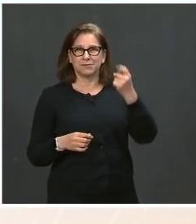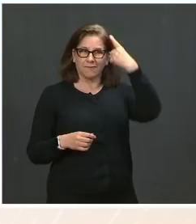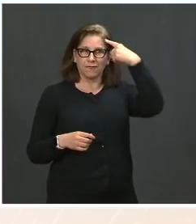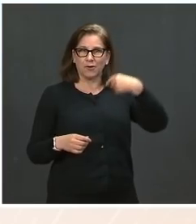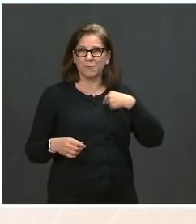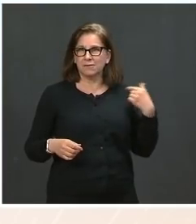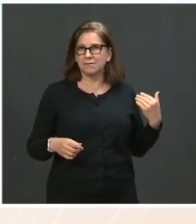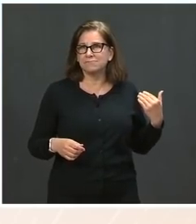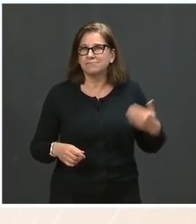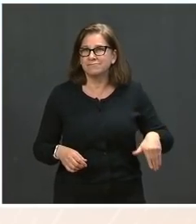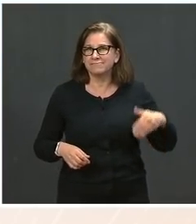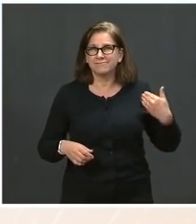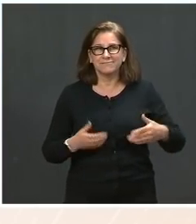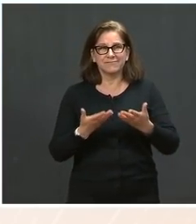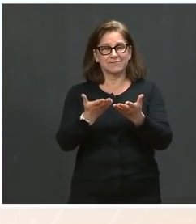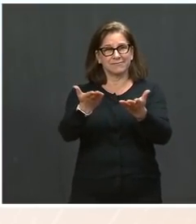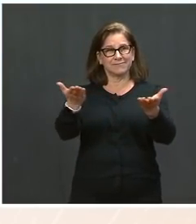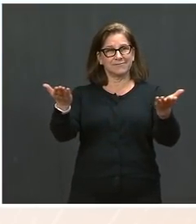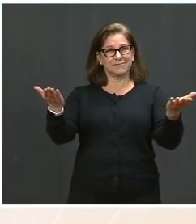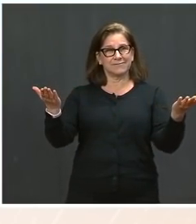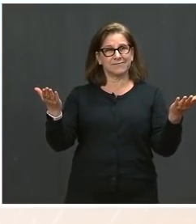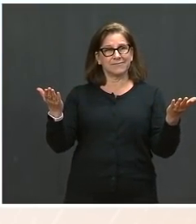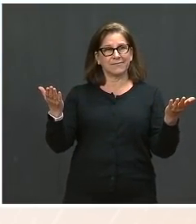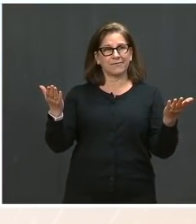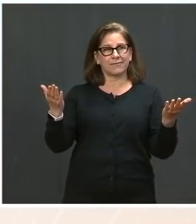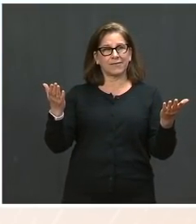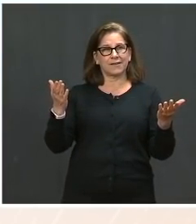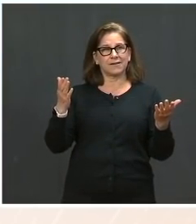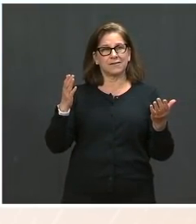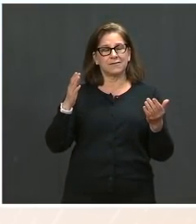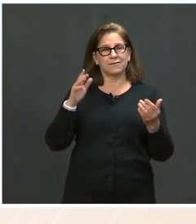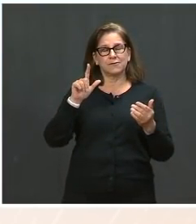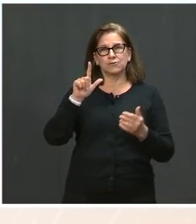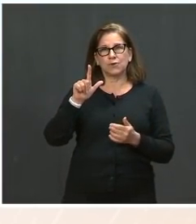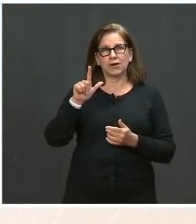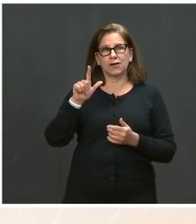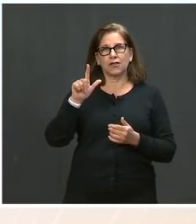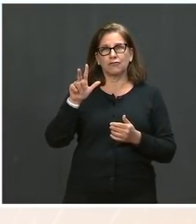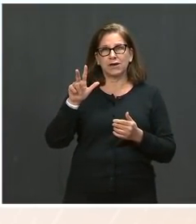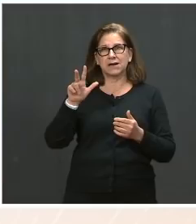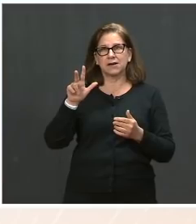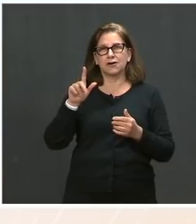a $23 trillion market for clean energy products,